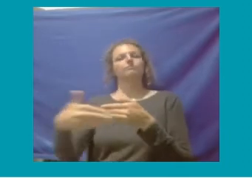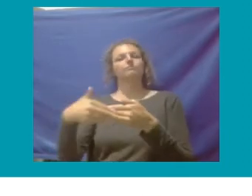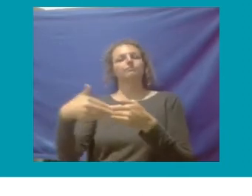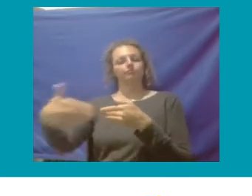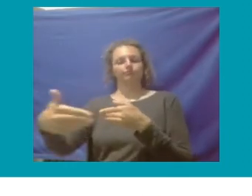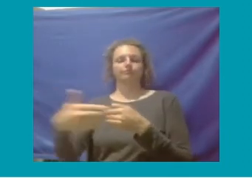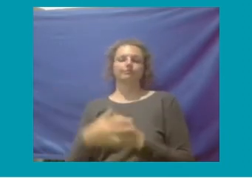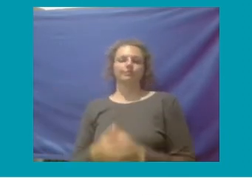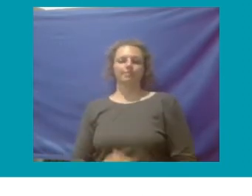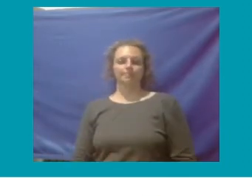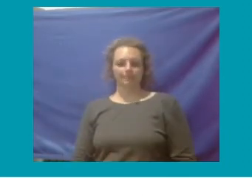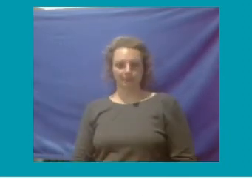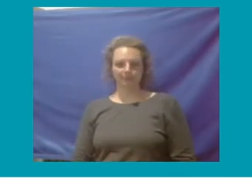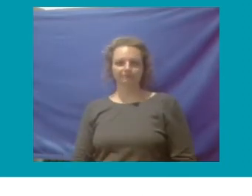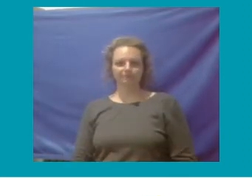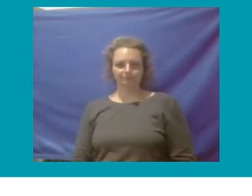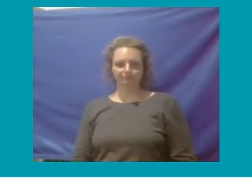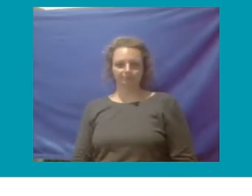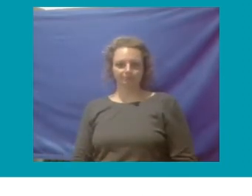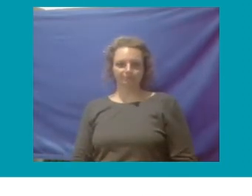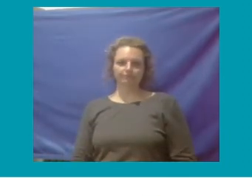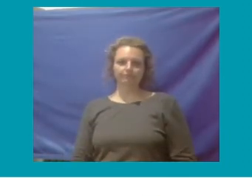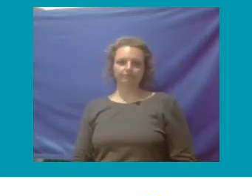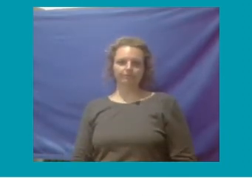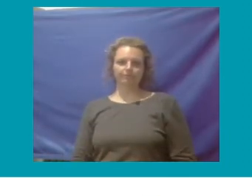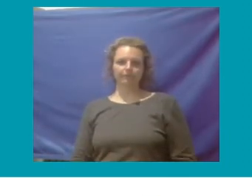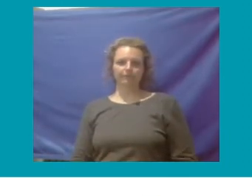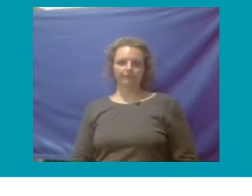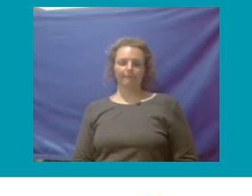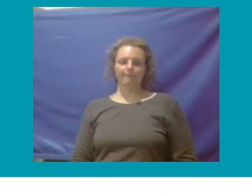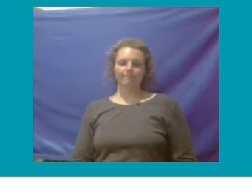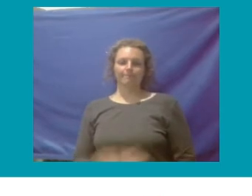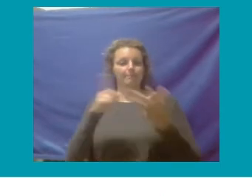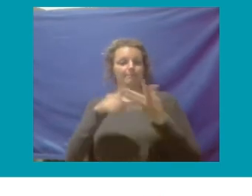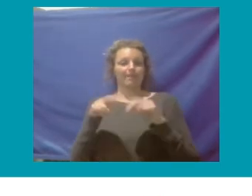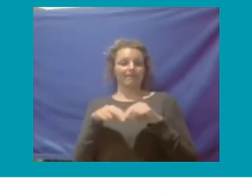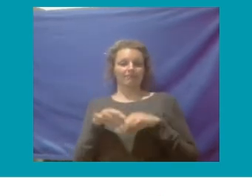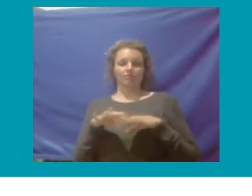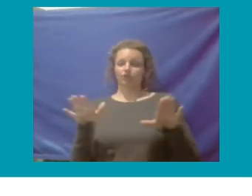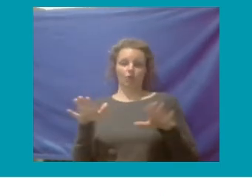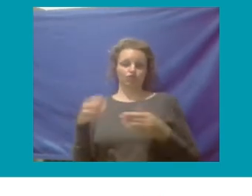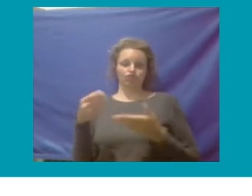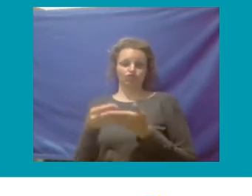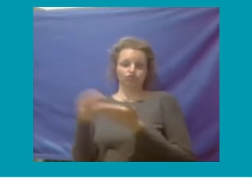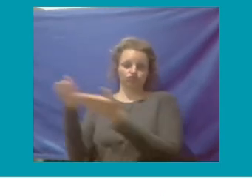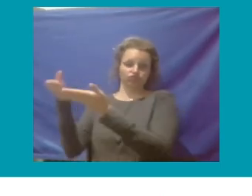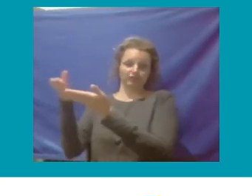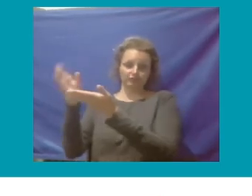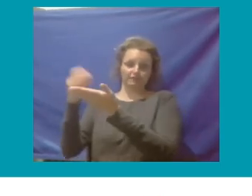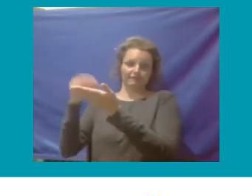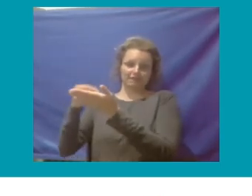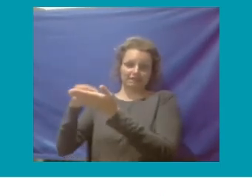I hope we do, but even if we don't. You know if this is sustainable, this is.